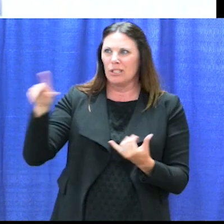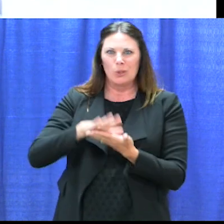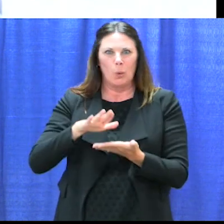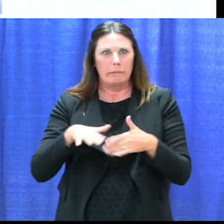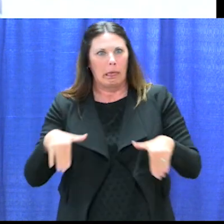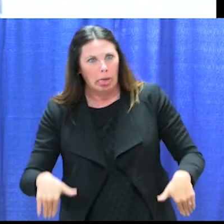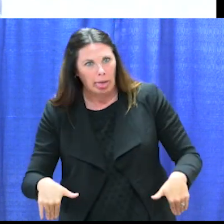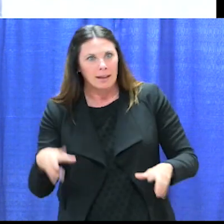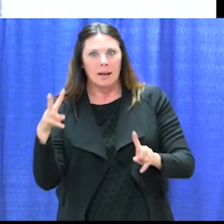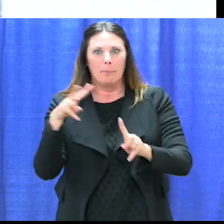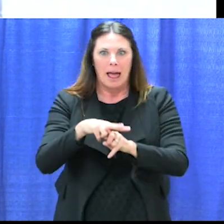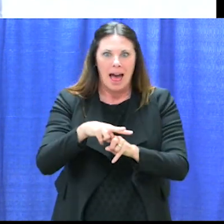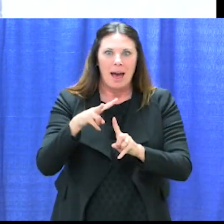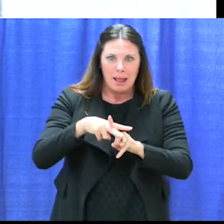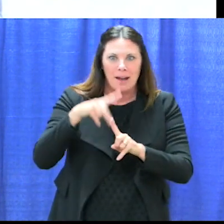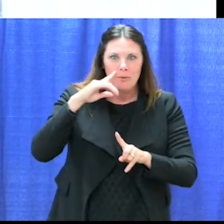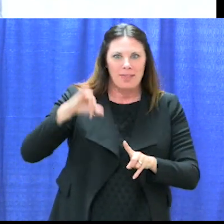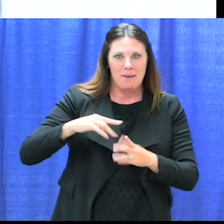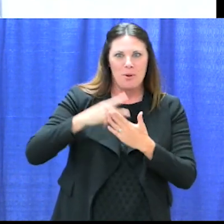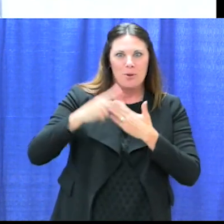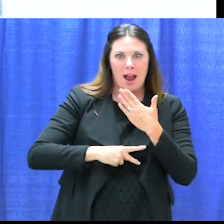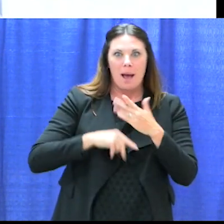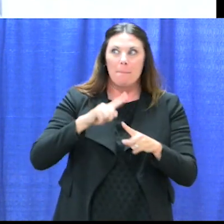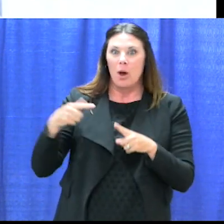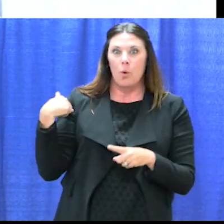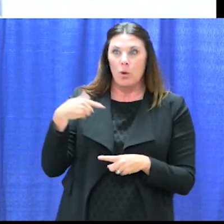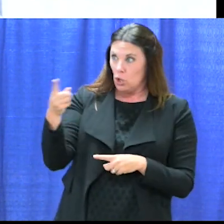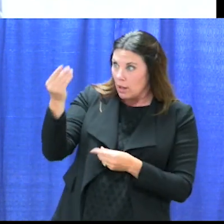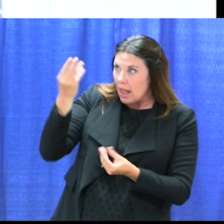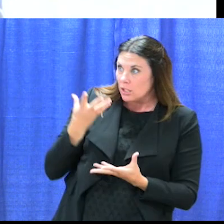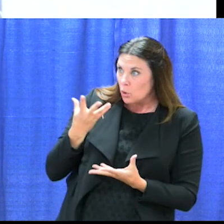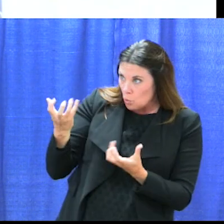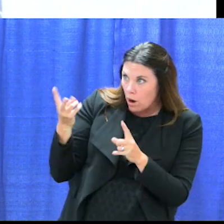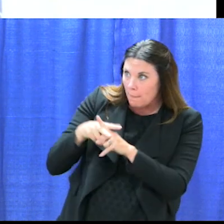on hold and can hold spots for districts if let us know their intent to apply.